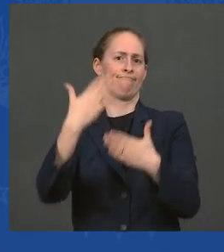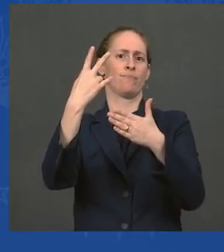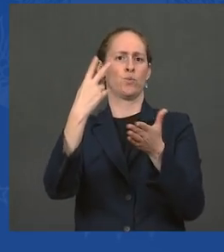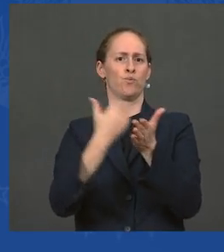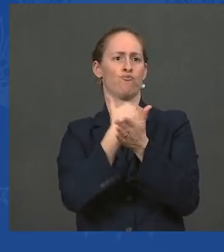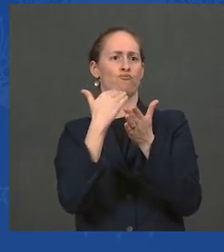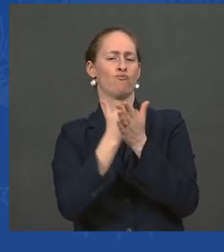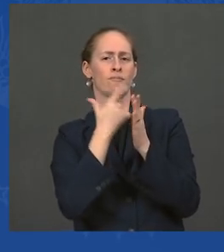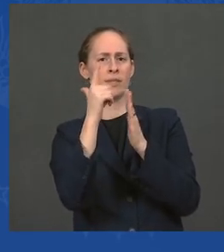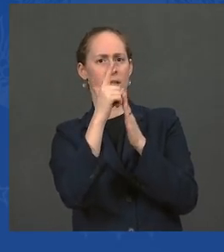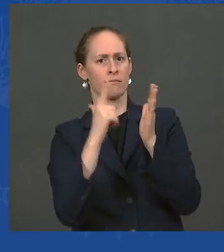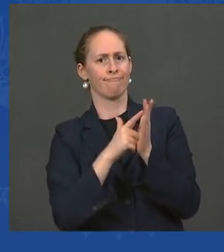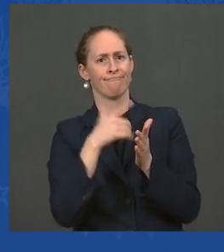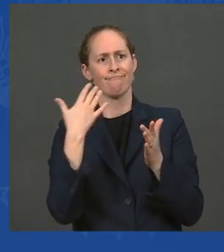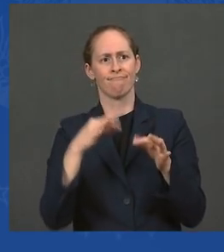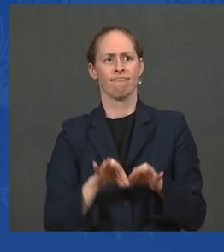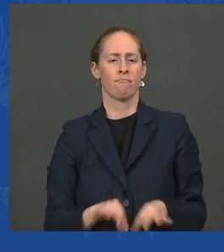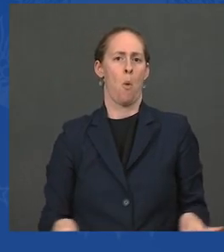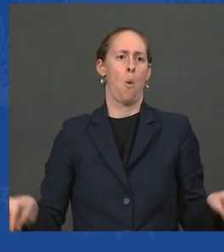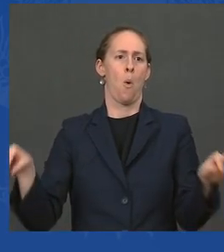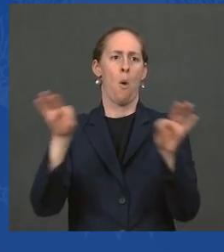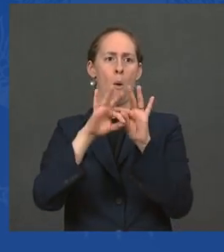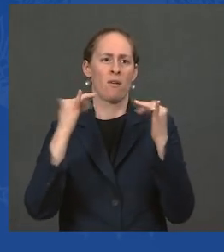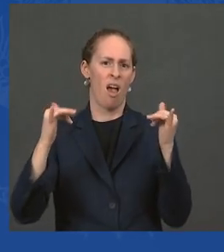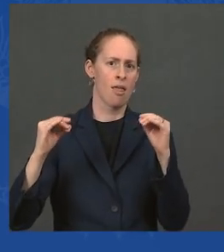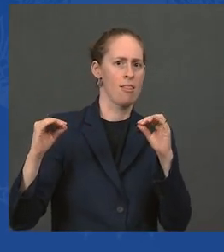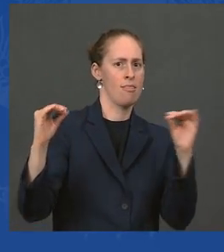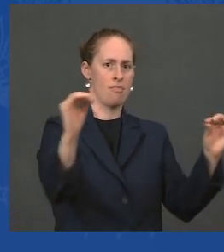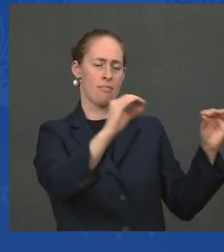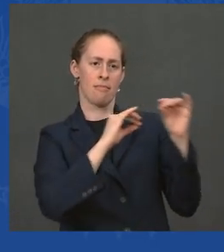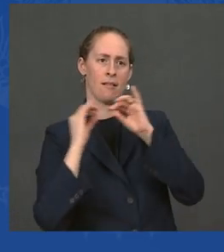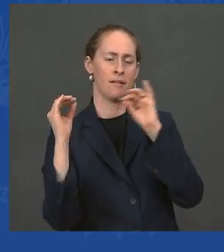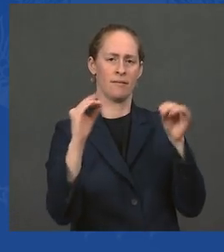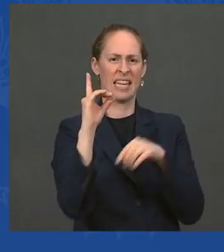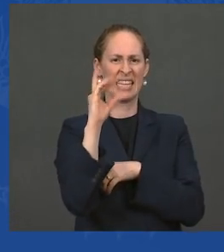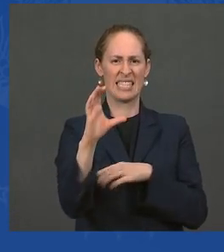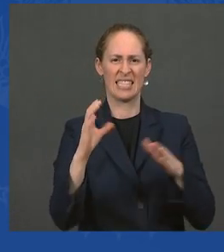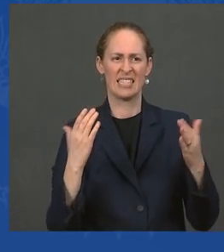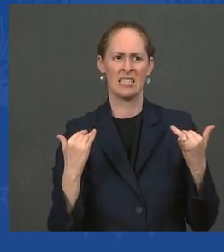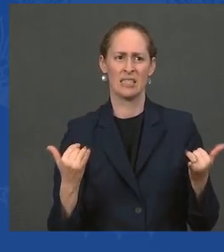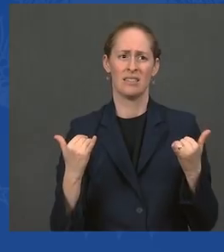that are being debated back in Washington. Now, there's some really smart national press with me today,